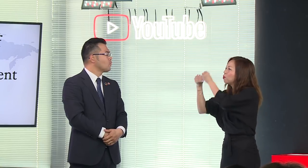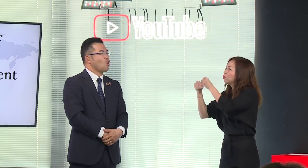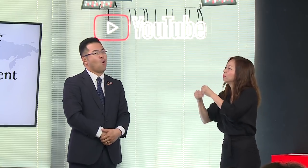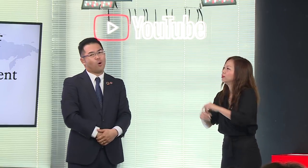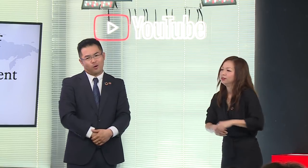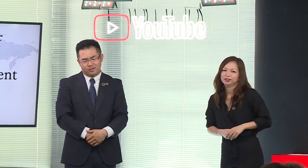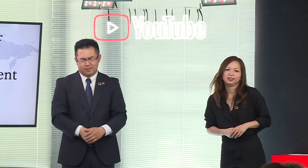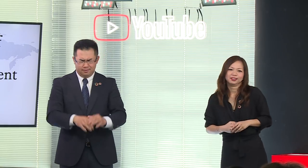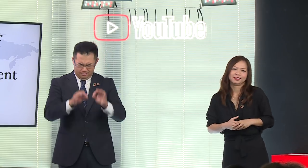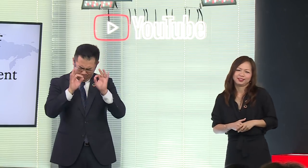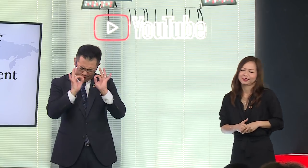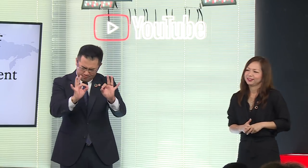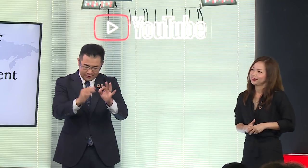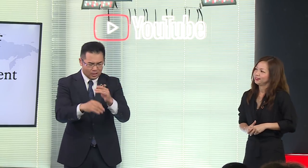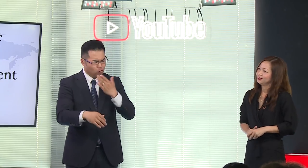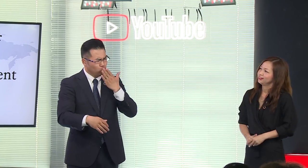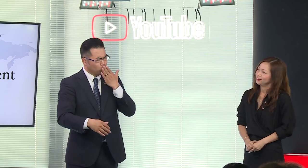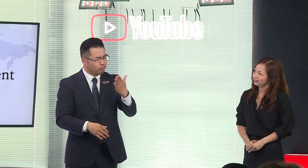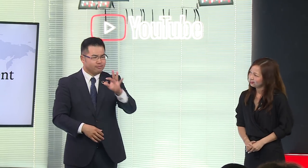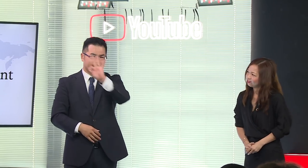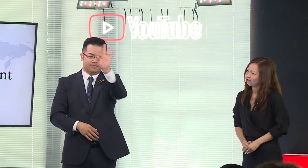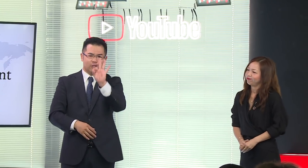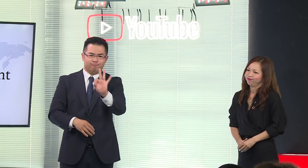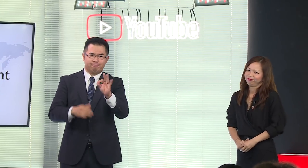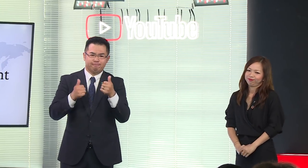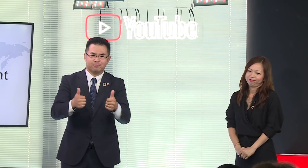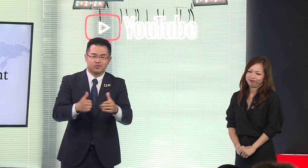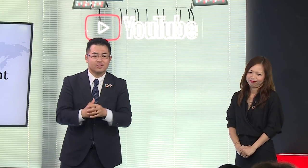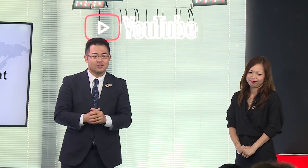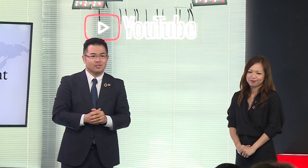access to interpreters. This is a very crucial element that